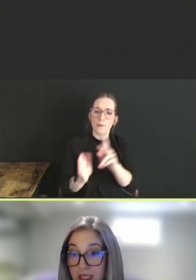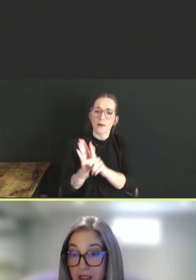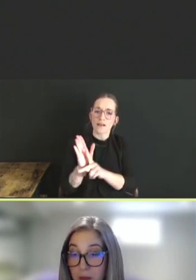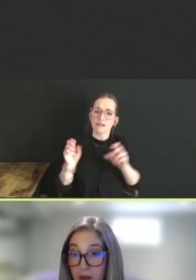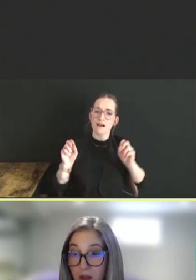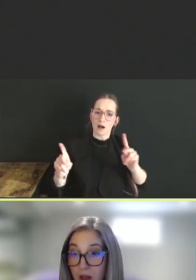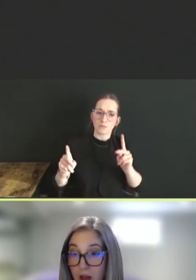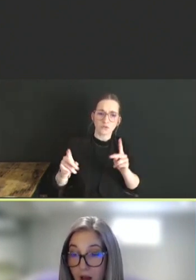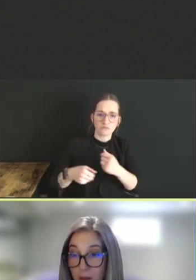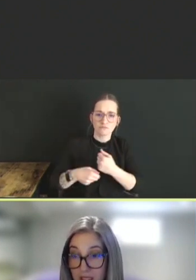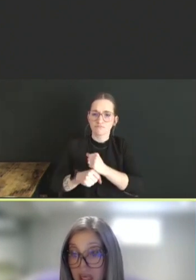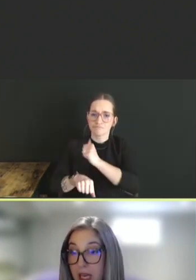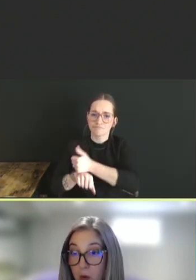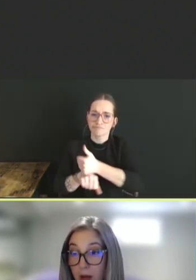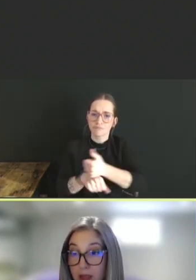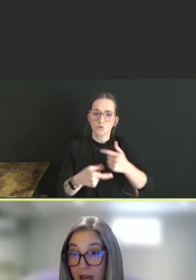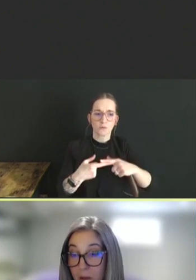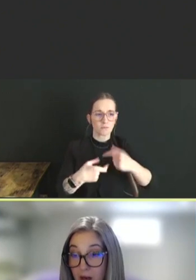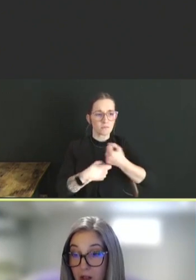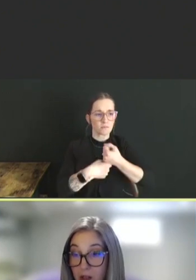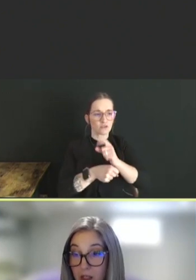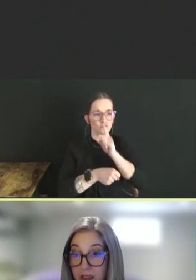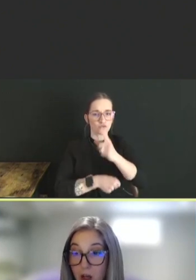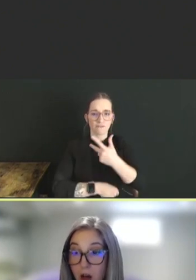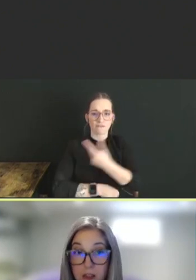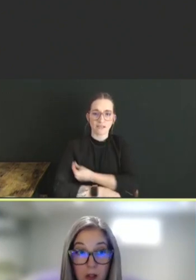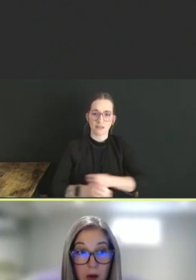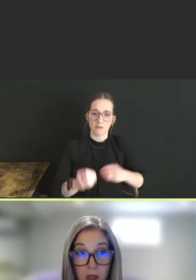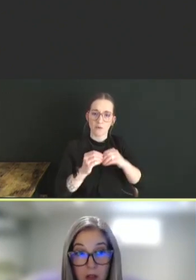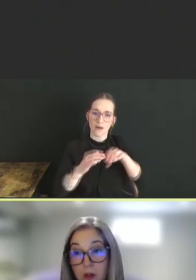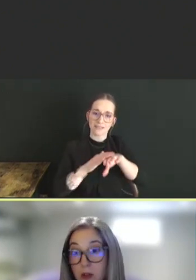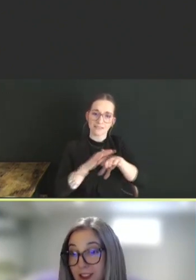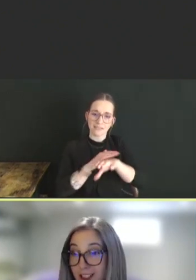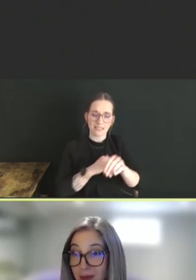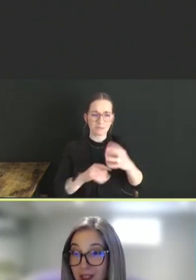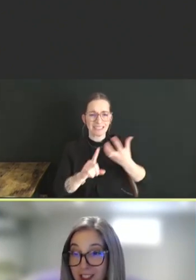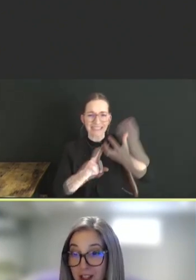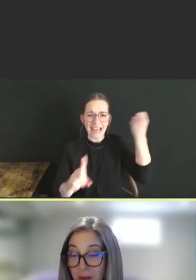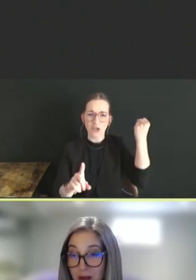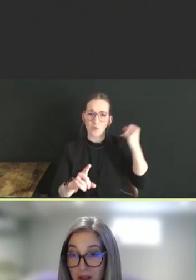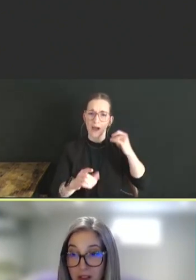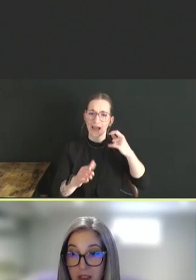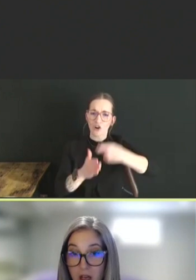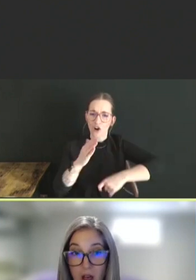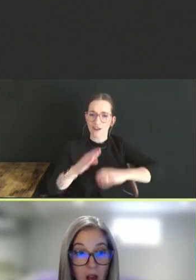accessible, and take away that barrier as cost so that we could focus on some of these other barriers.